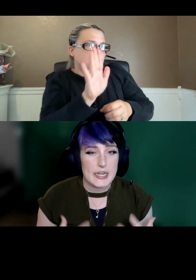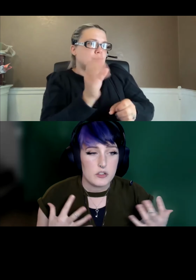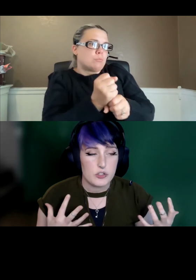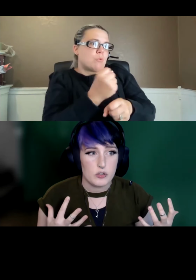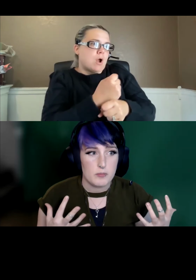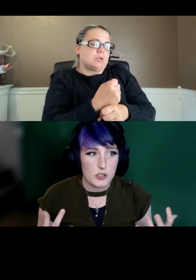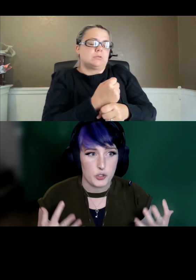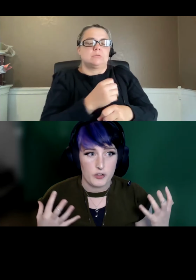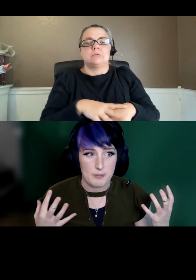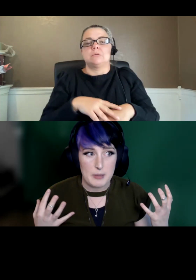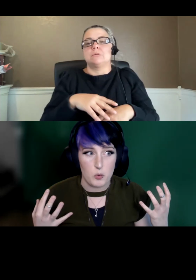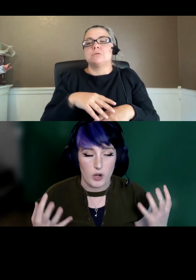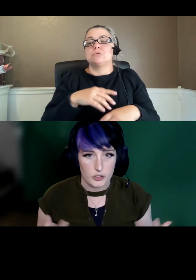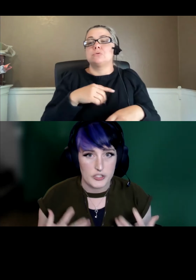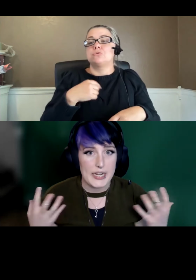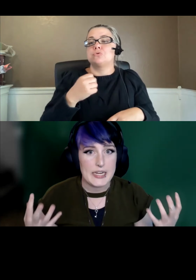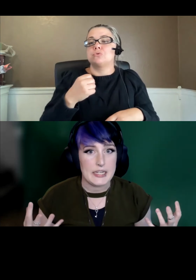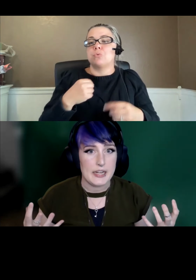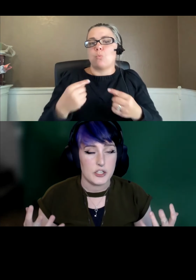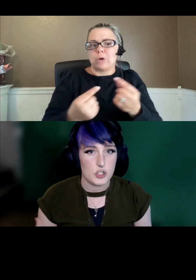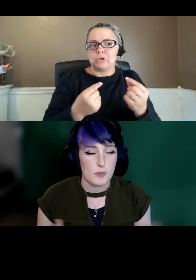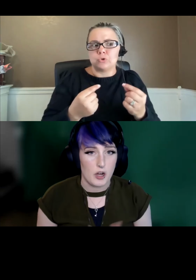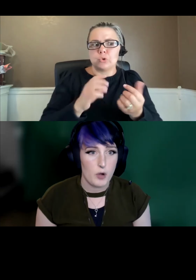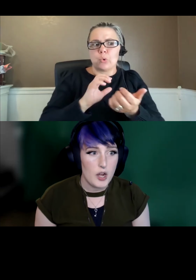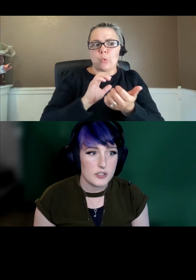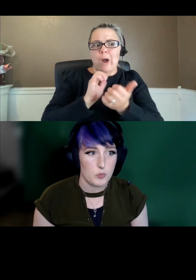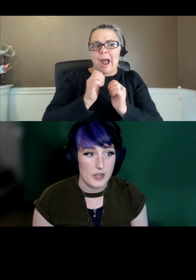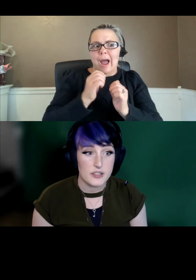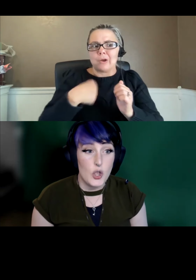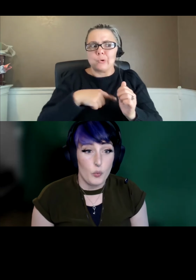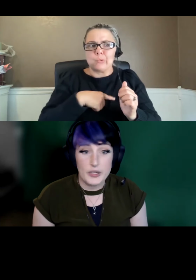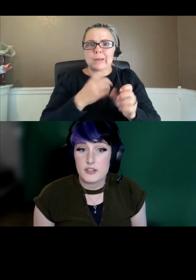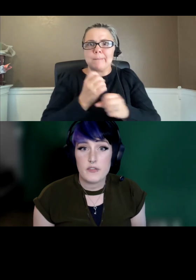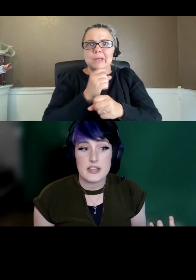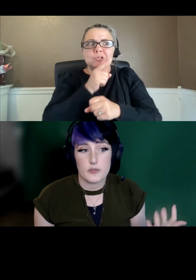did to make sure that people were understanding and consuming our products was we did surveys